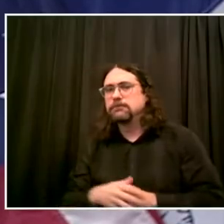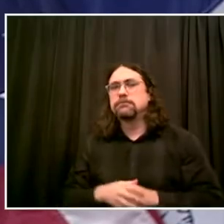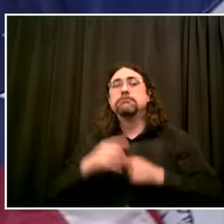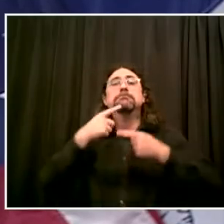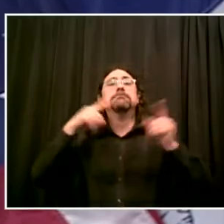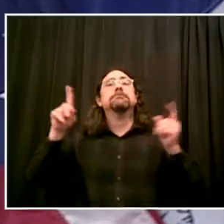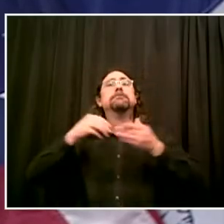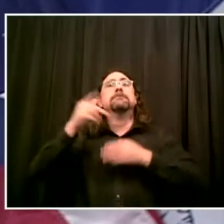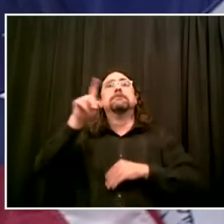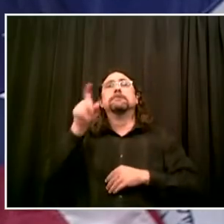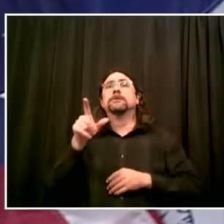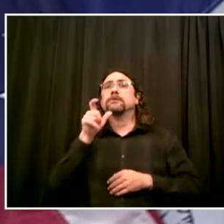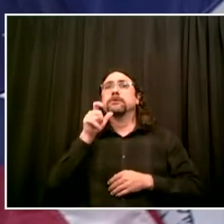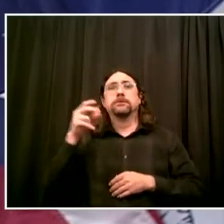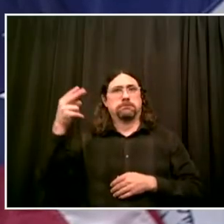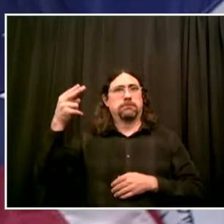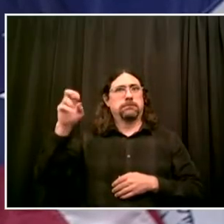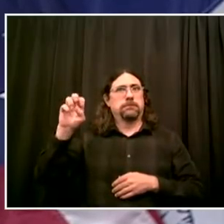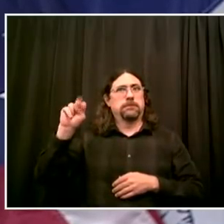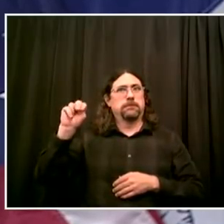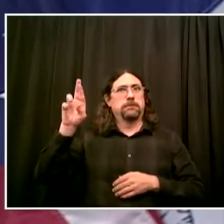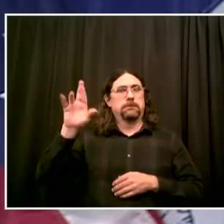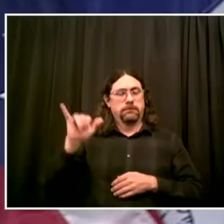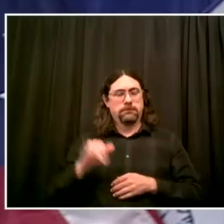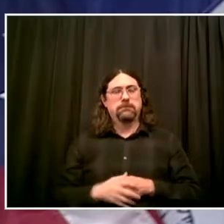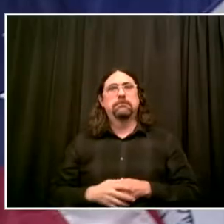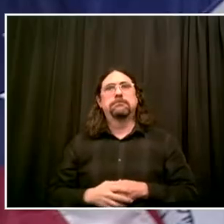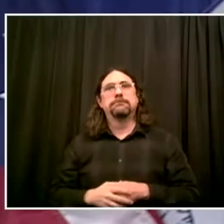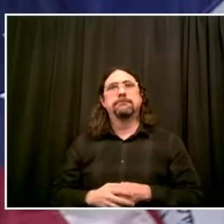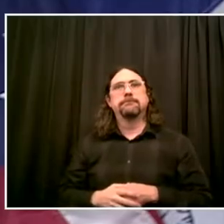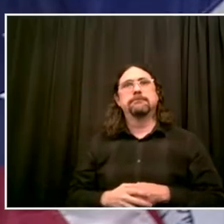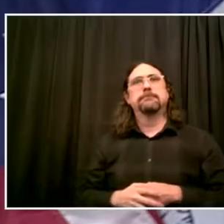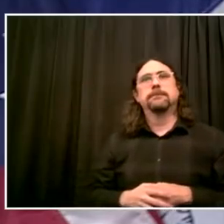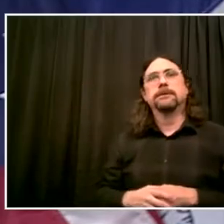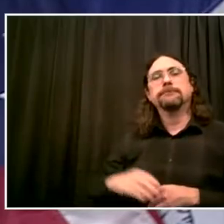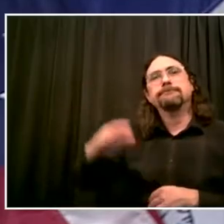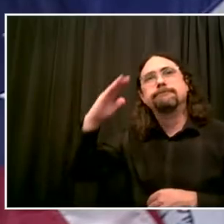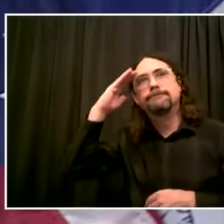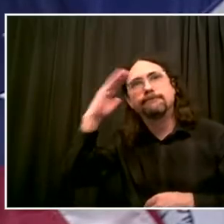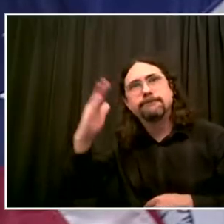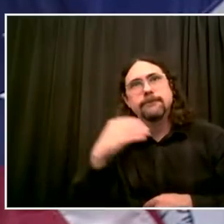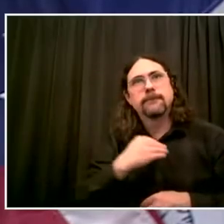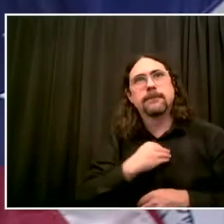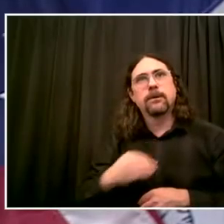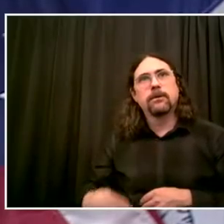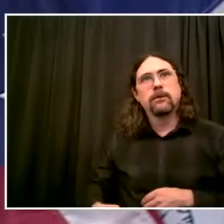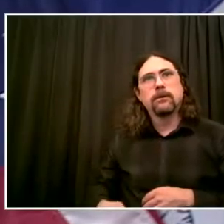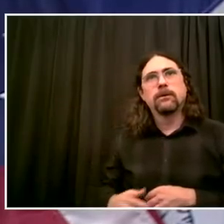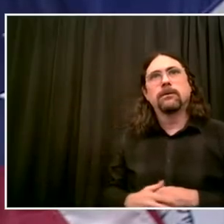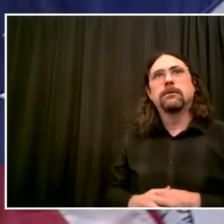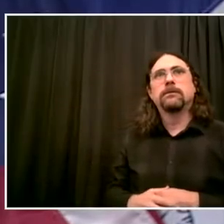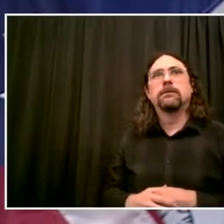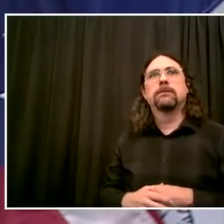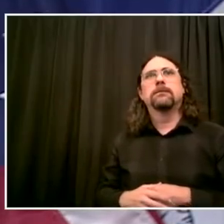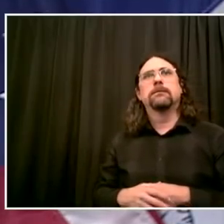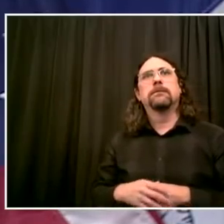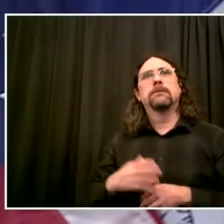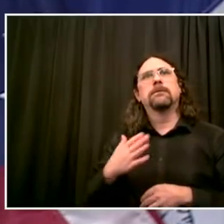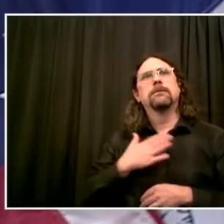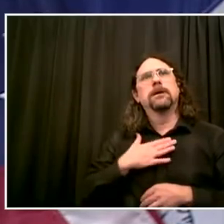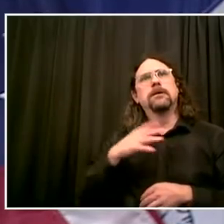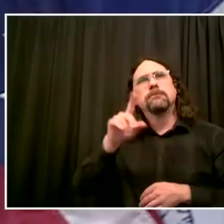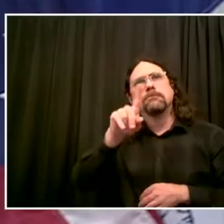FROM BLOOMBERG.